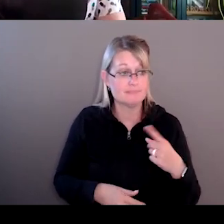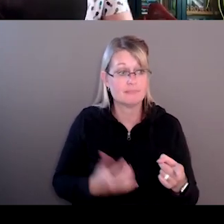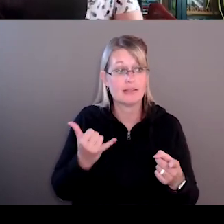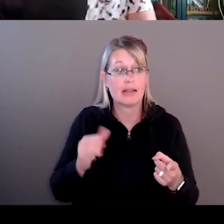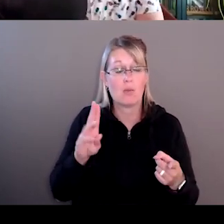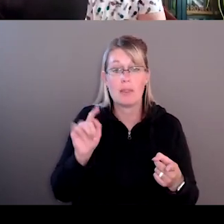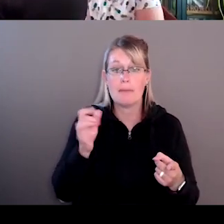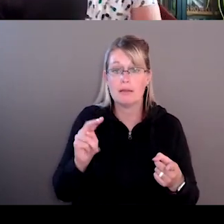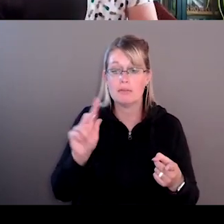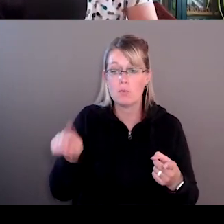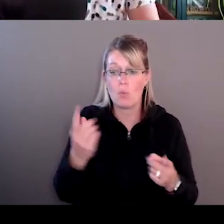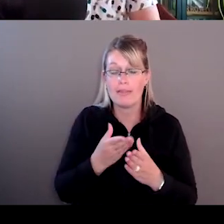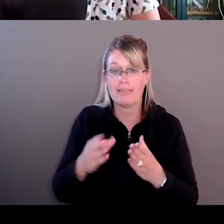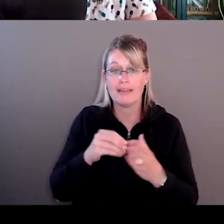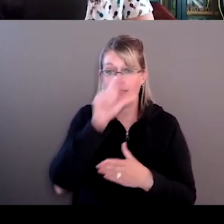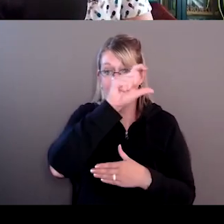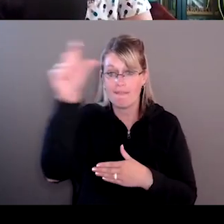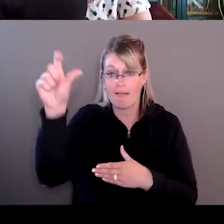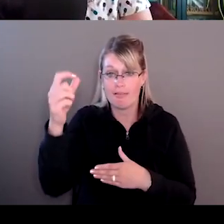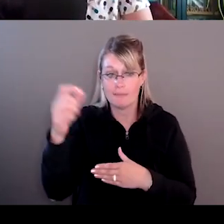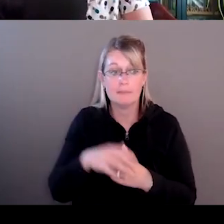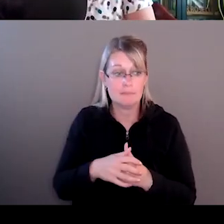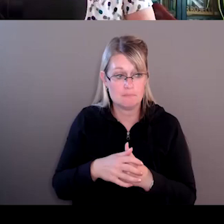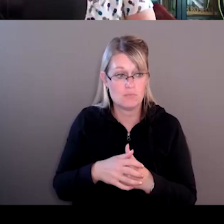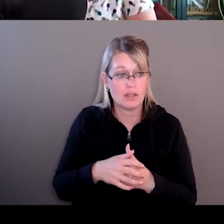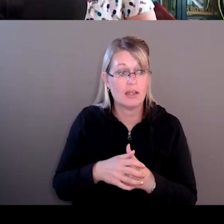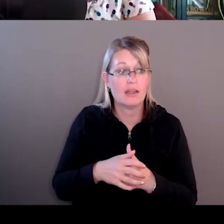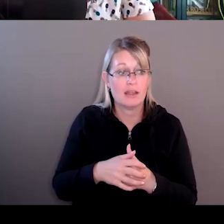element in the column header, and the button's accessible name is also the column header,